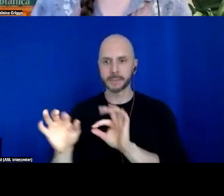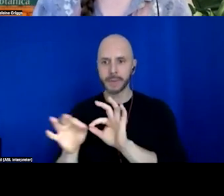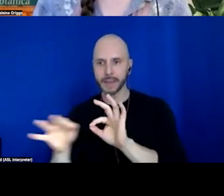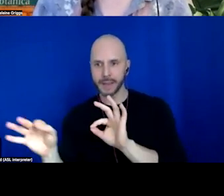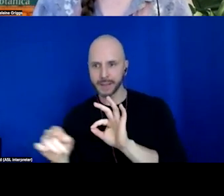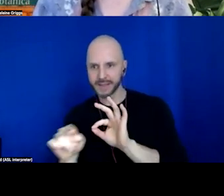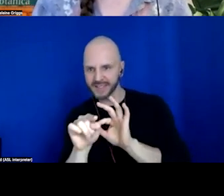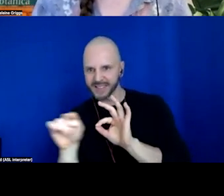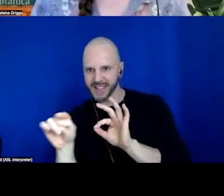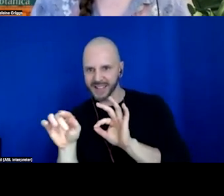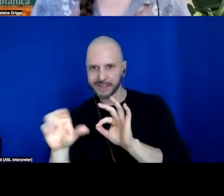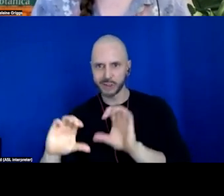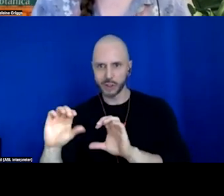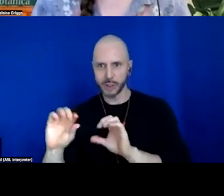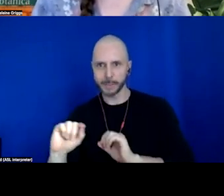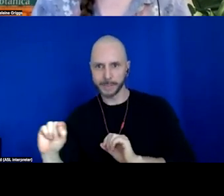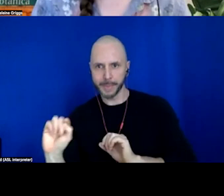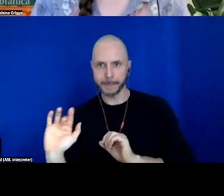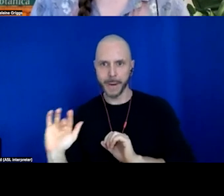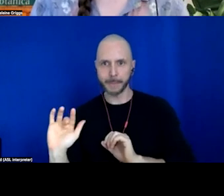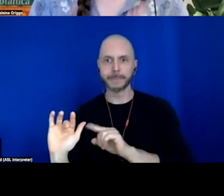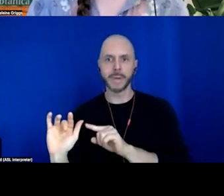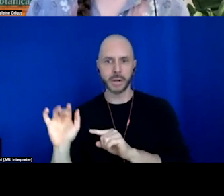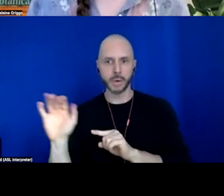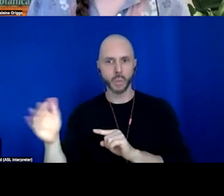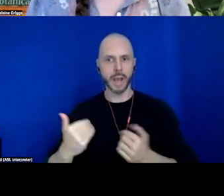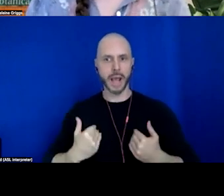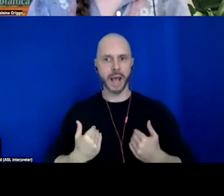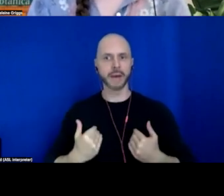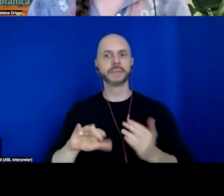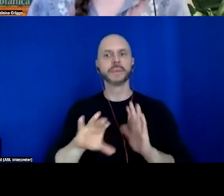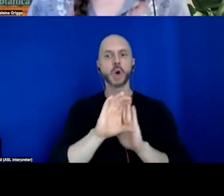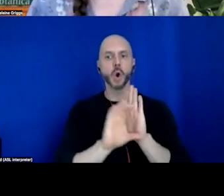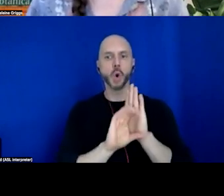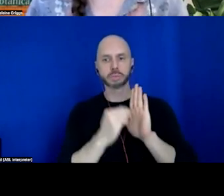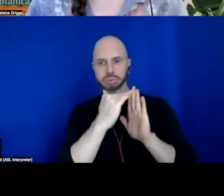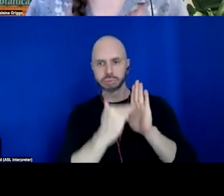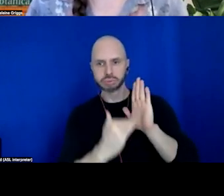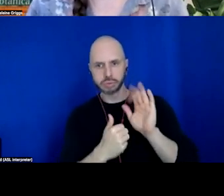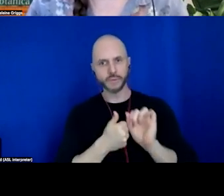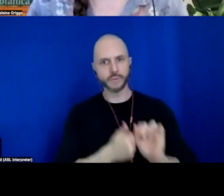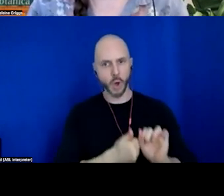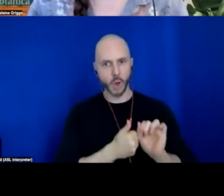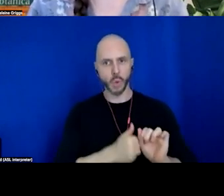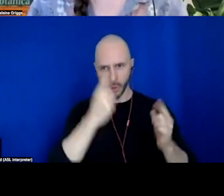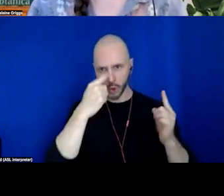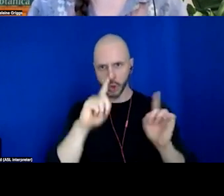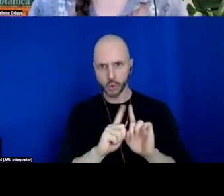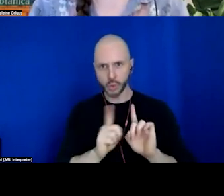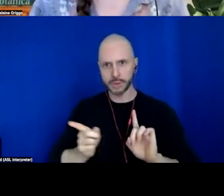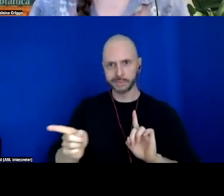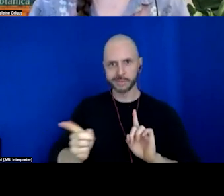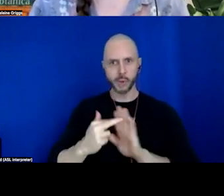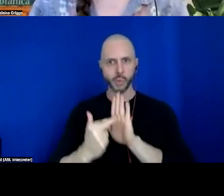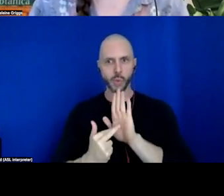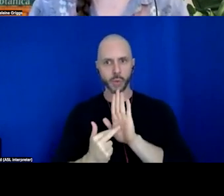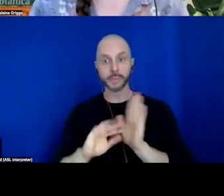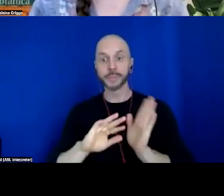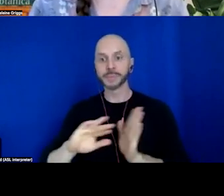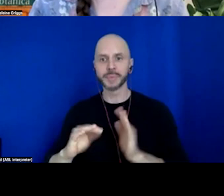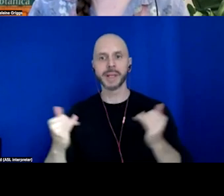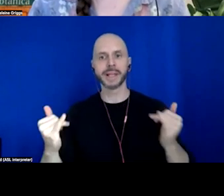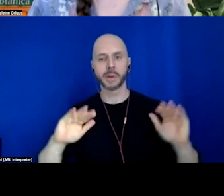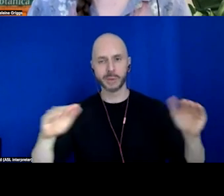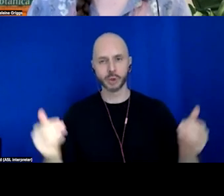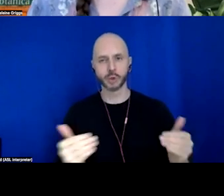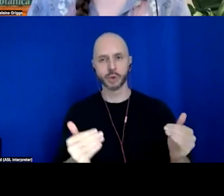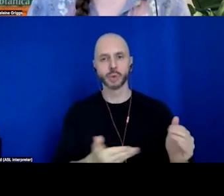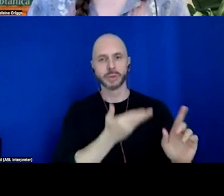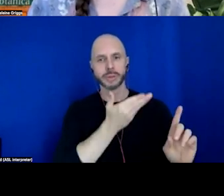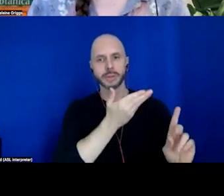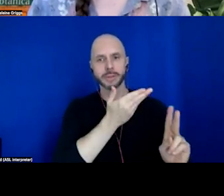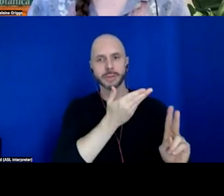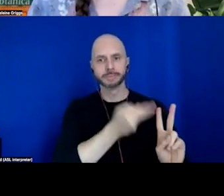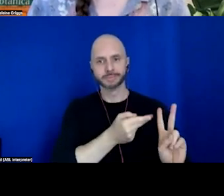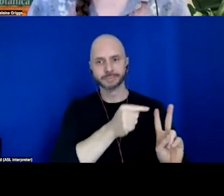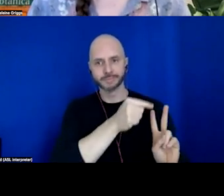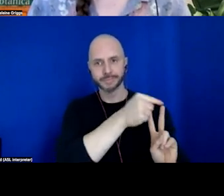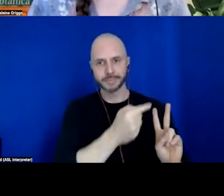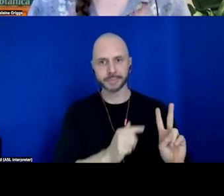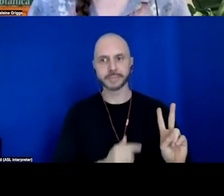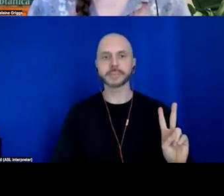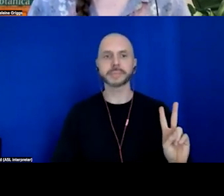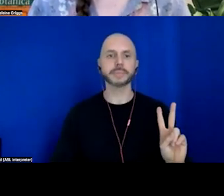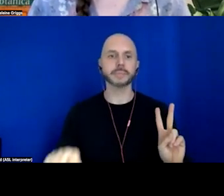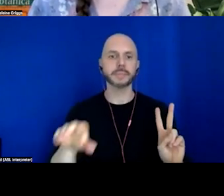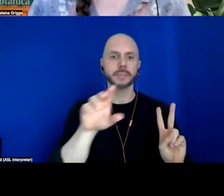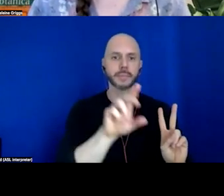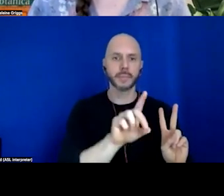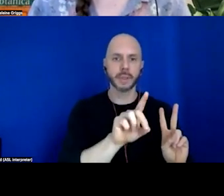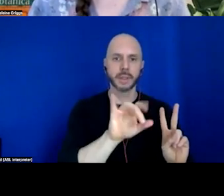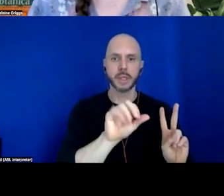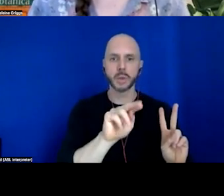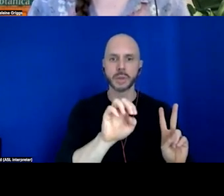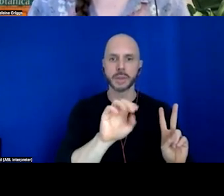Now, let me introduce our speakers. Dione Mentis is the COO and Senior Architect